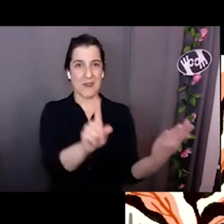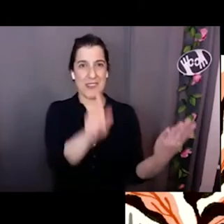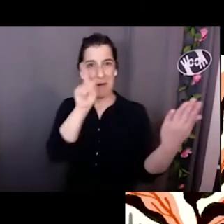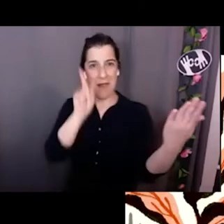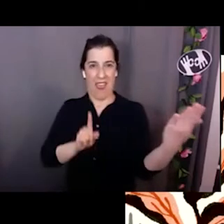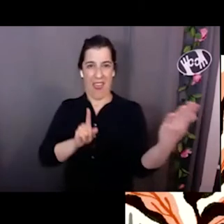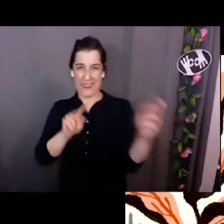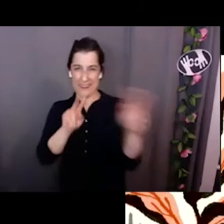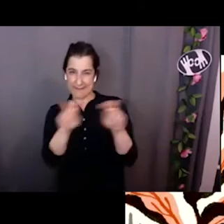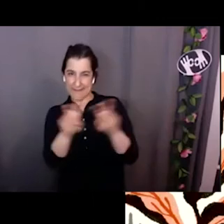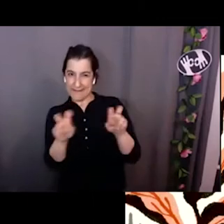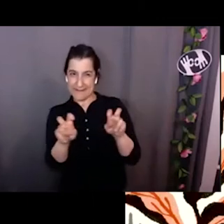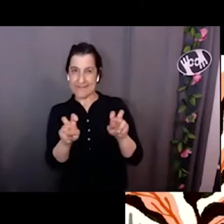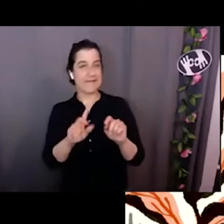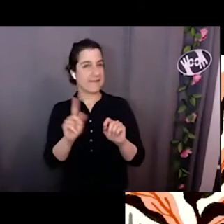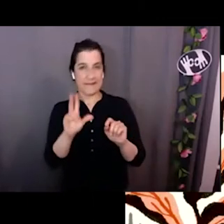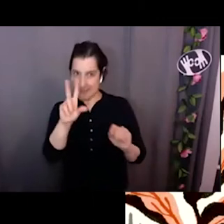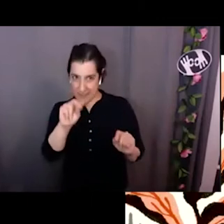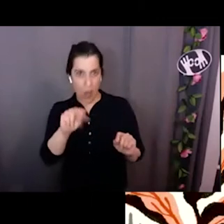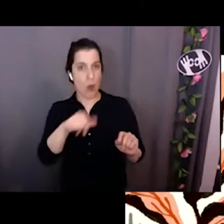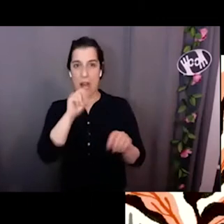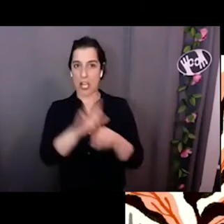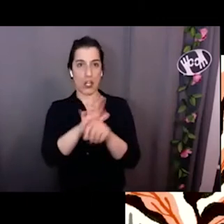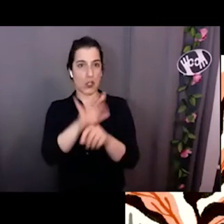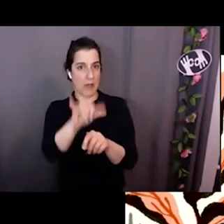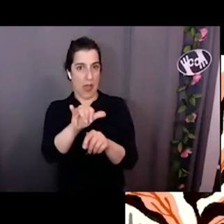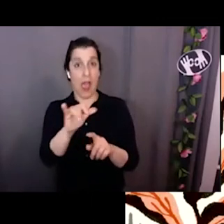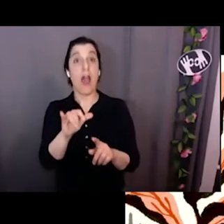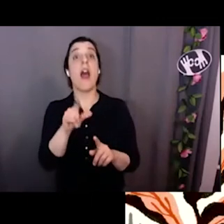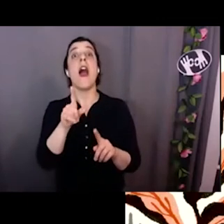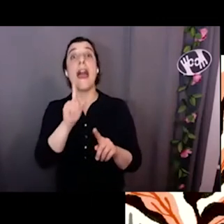we won't adopt this, won't use this in less. The way that it operates is transparent,